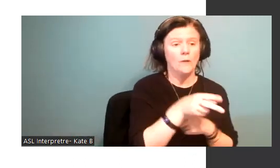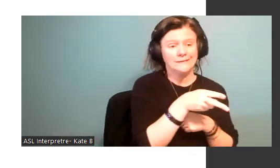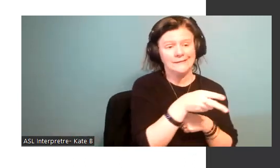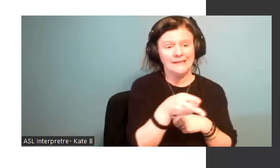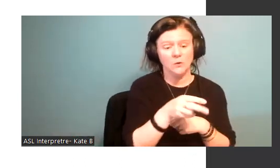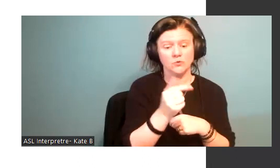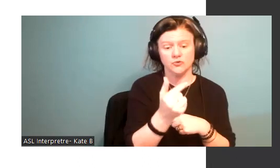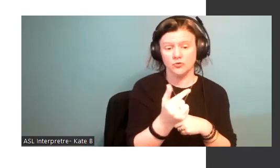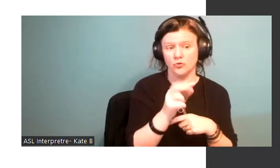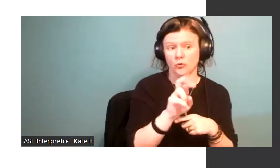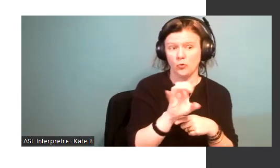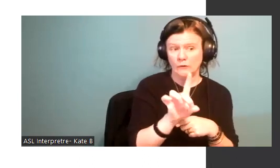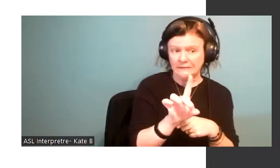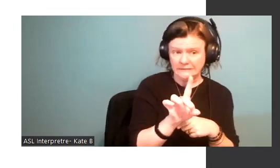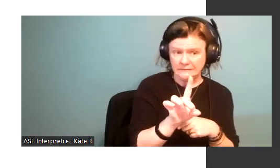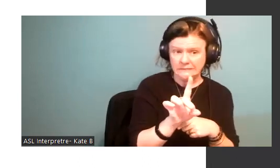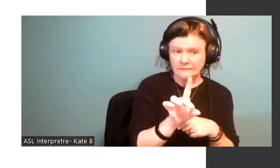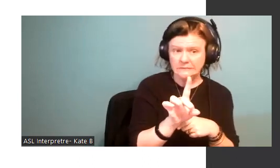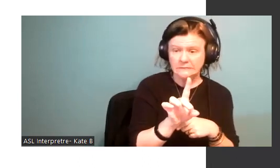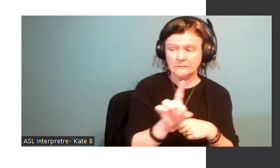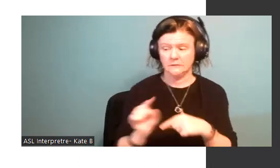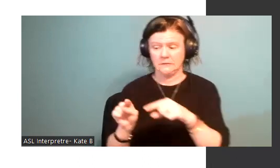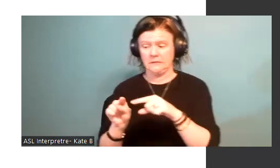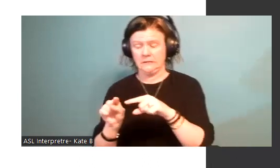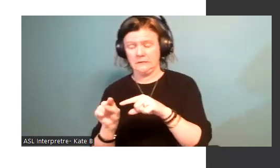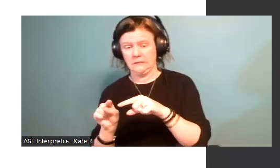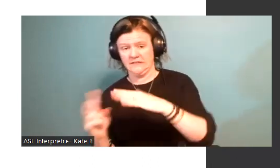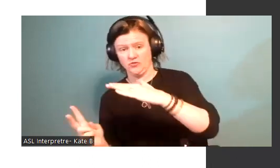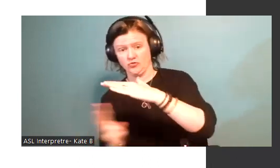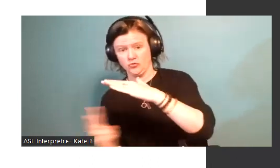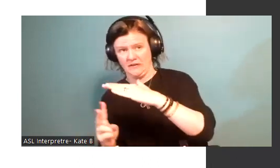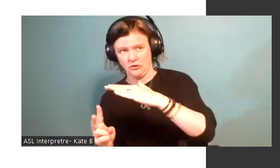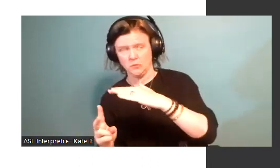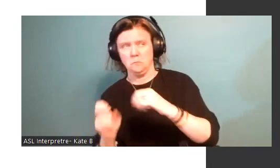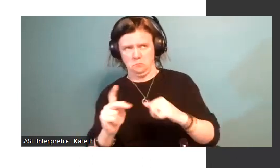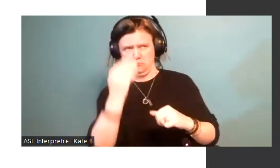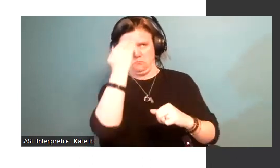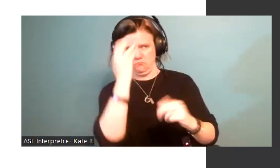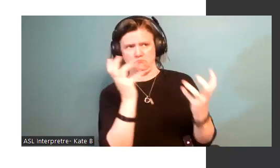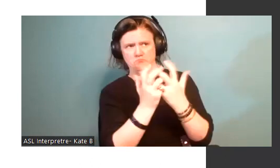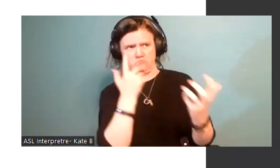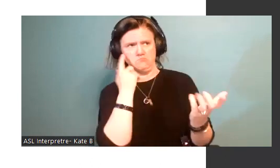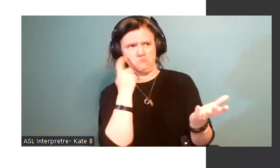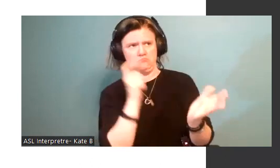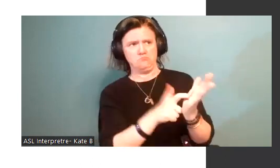don't have keyboard input for that, that is going to cause confusion.